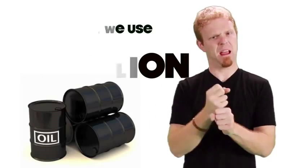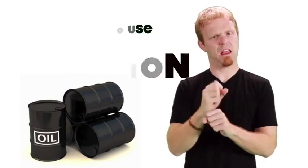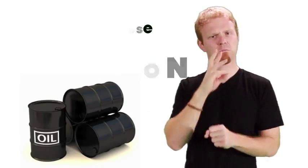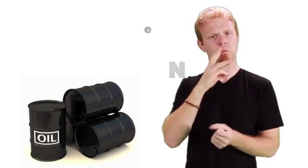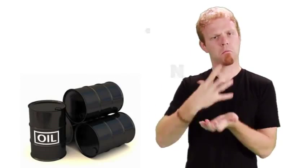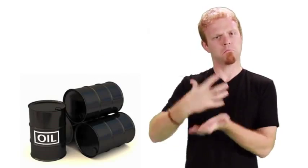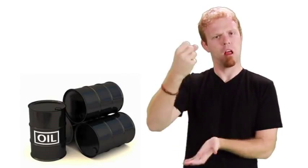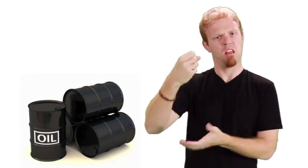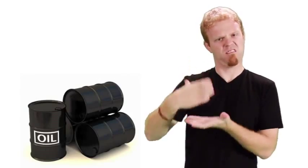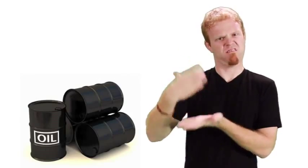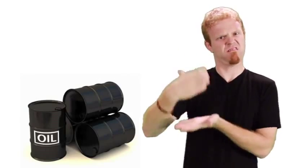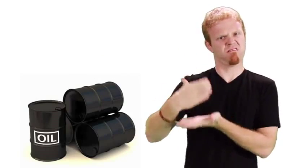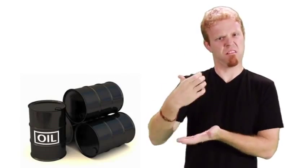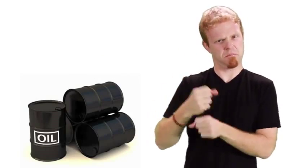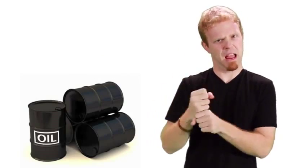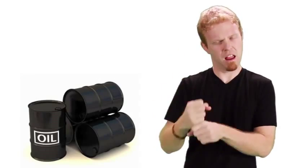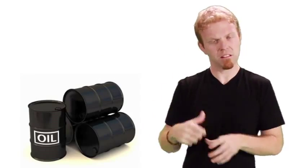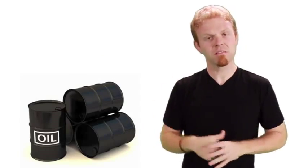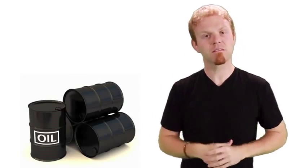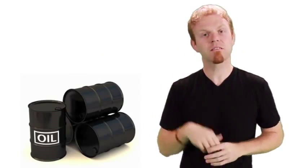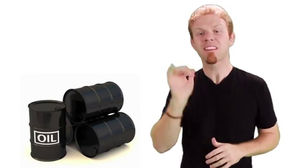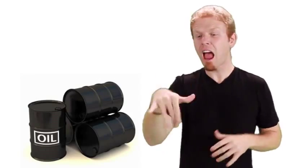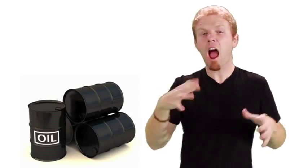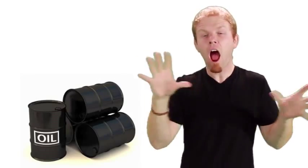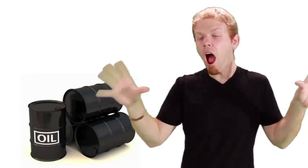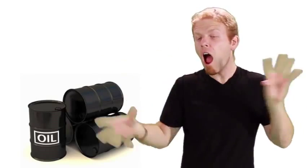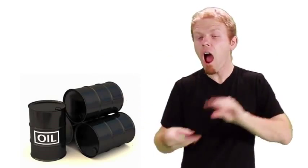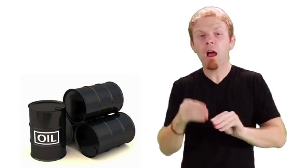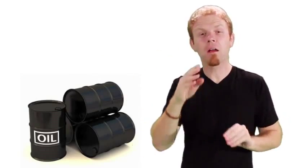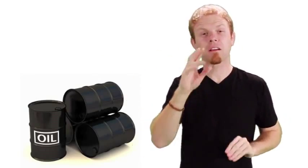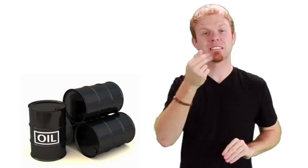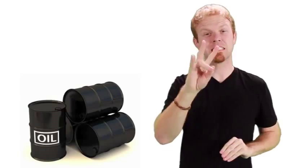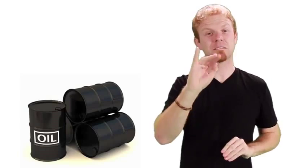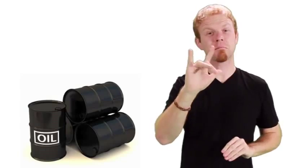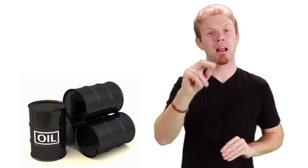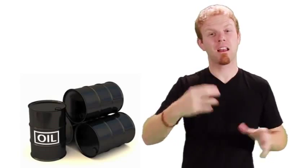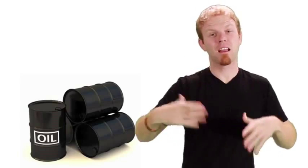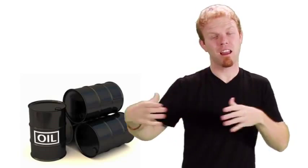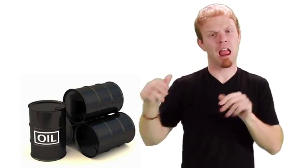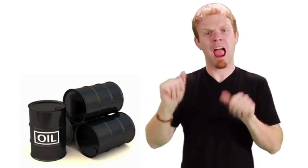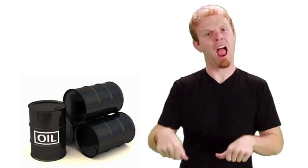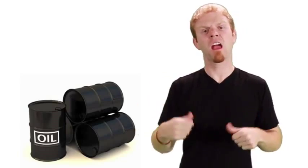are used to make water bottles. Those seventeen million barrels could be used to fill